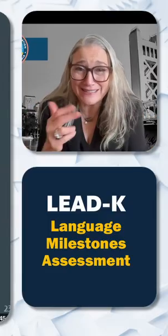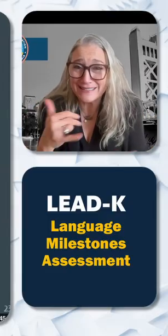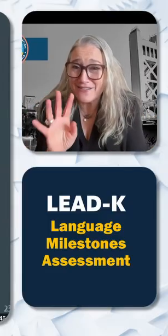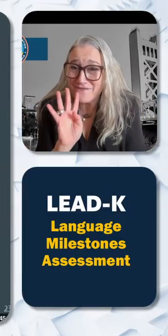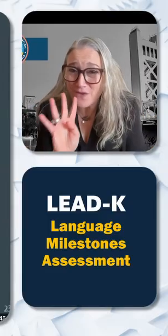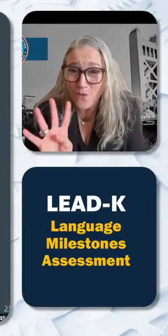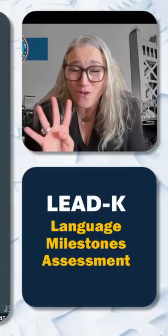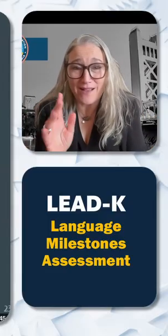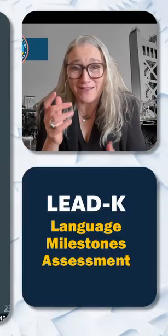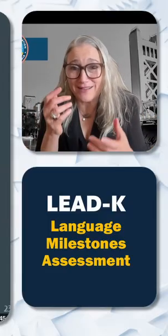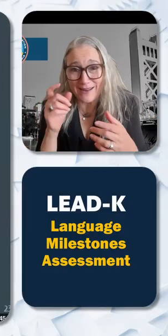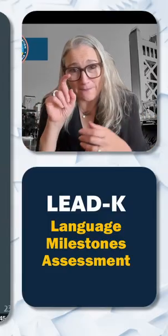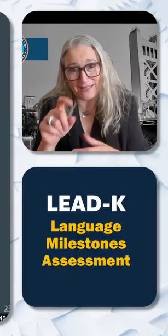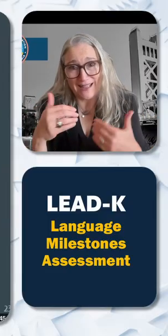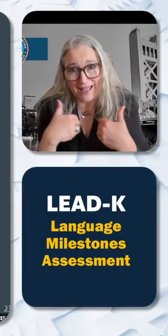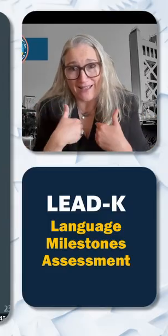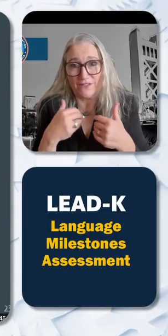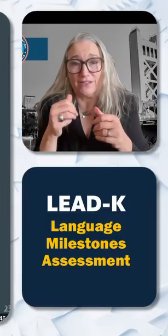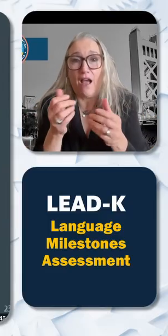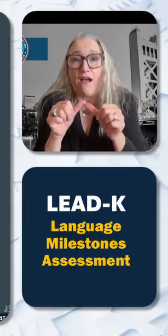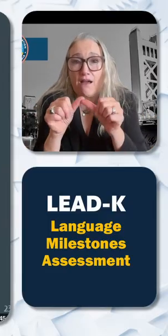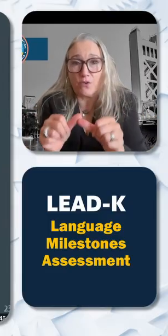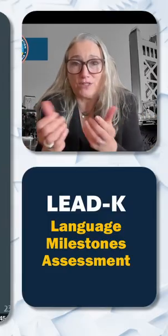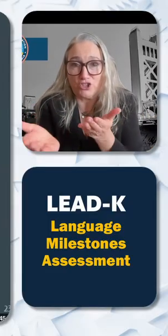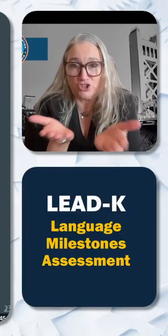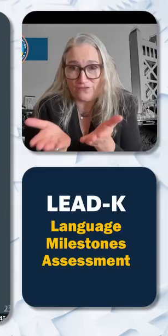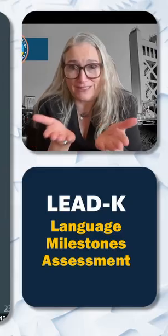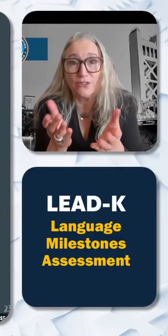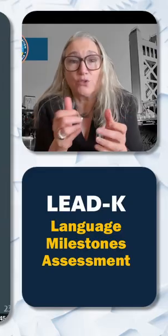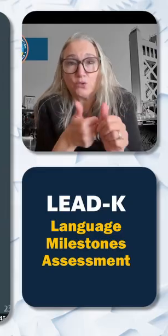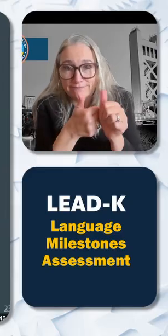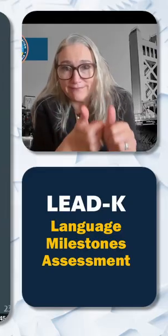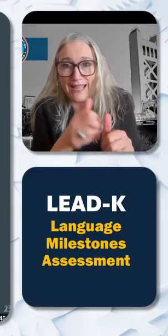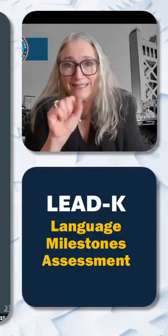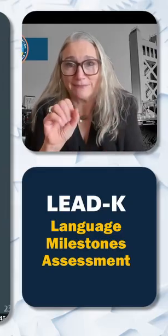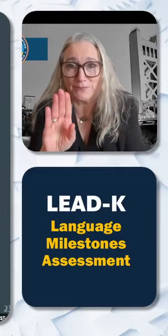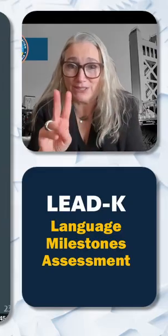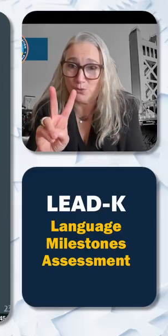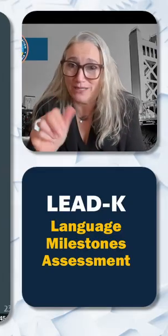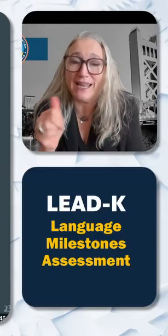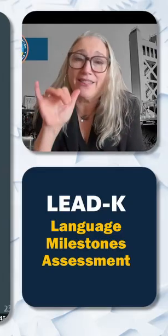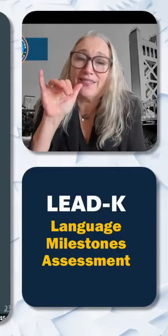their language yet at the age of 3 and 4. They need to have ongoing services.